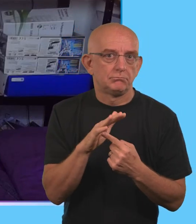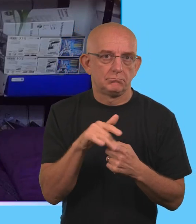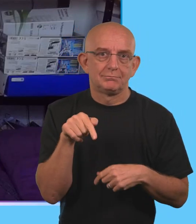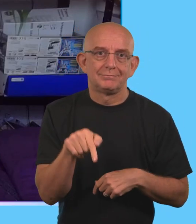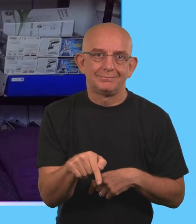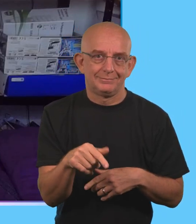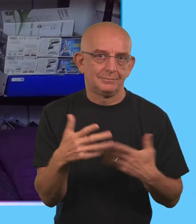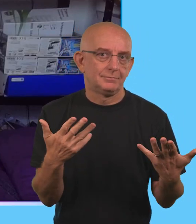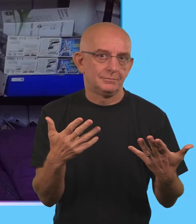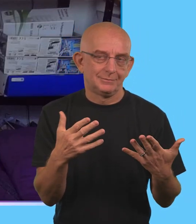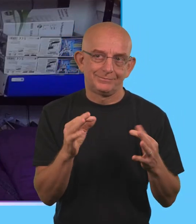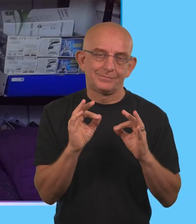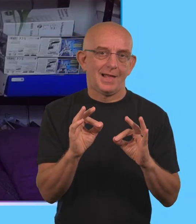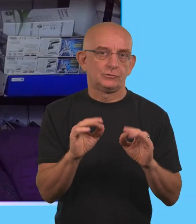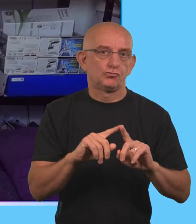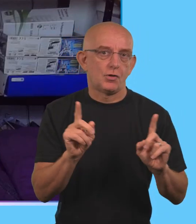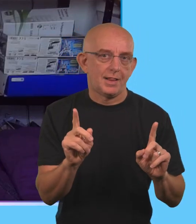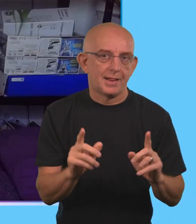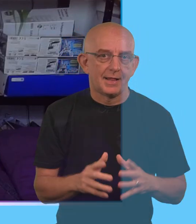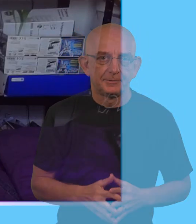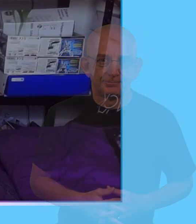think this game is doing something incredibly special and important.